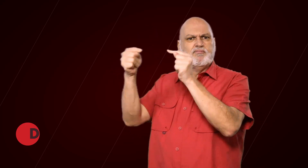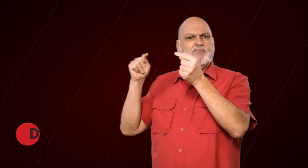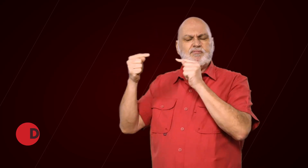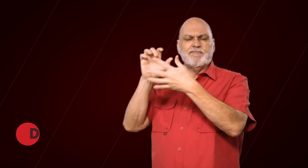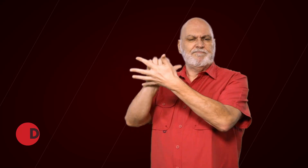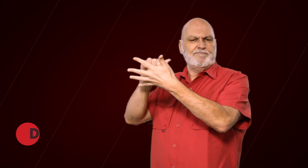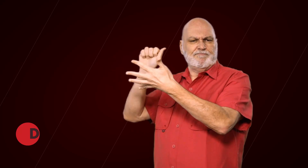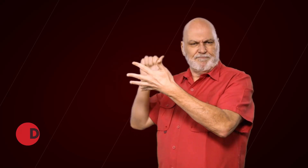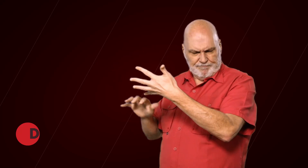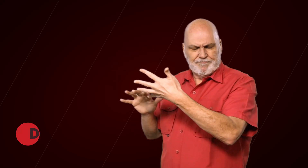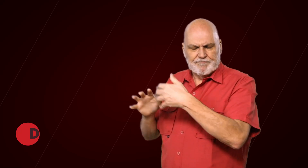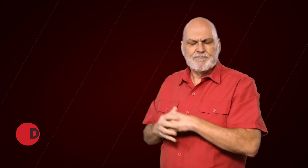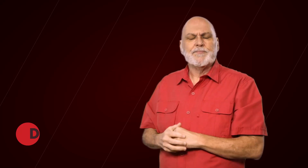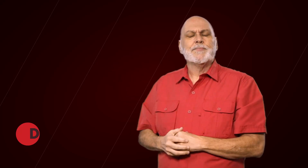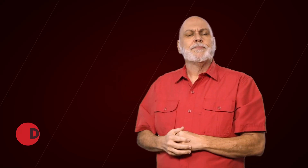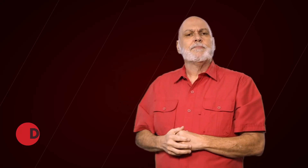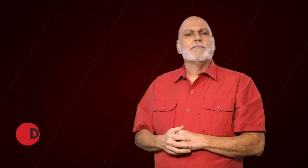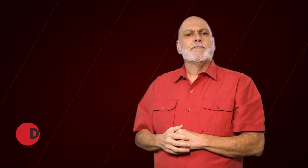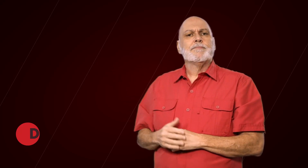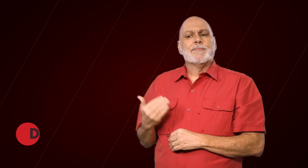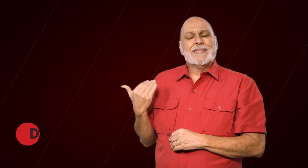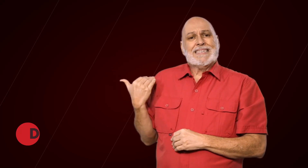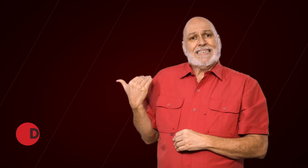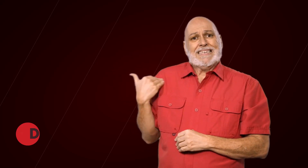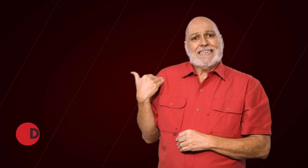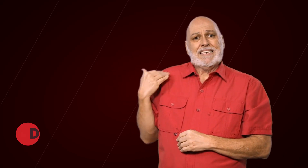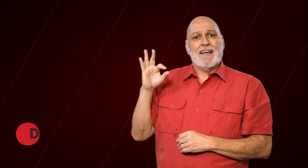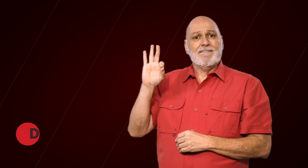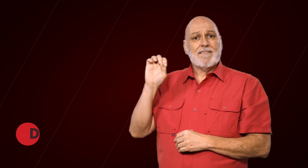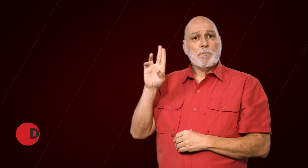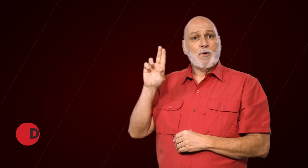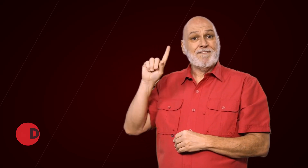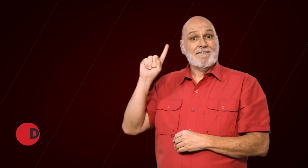In a February 1 vlog,